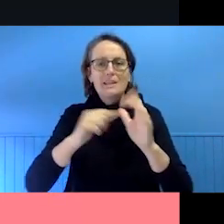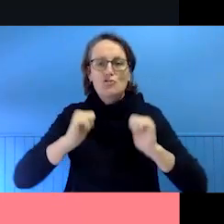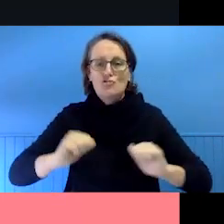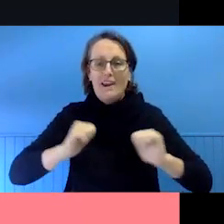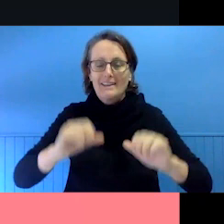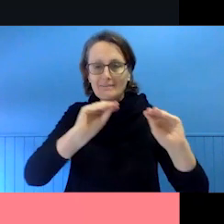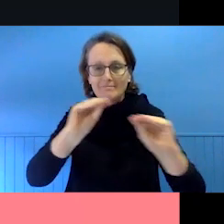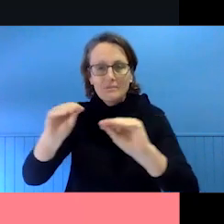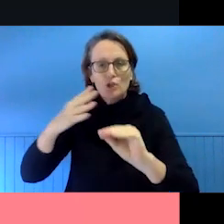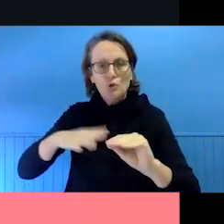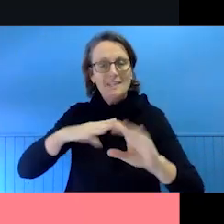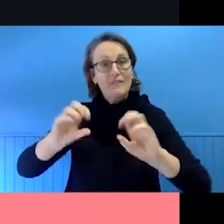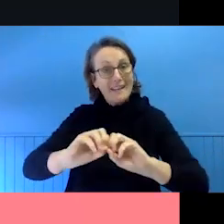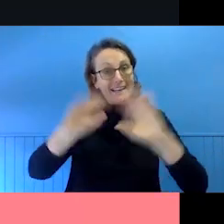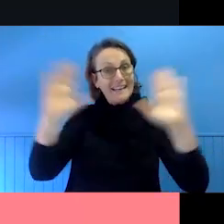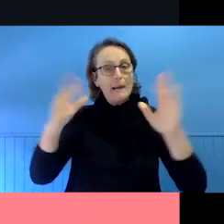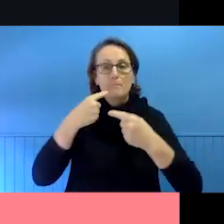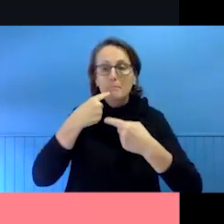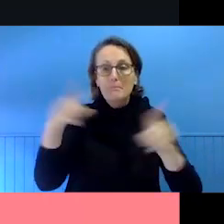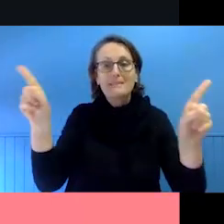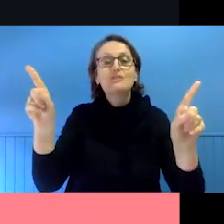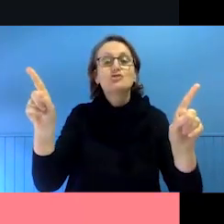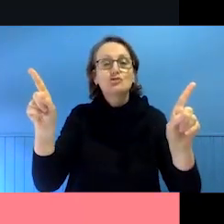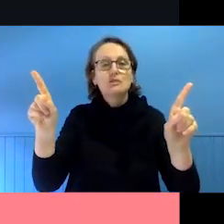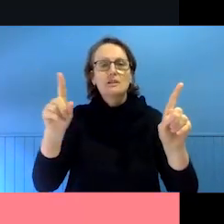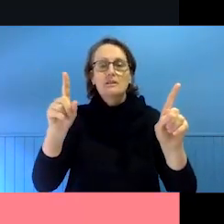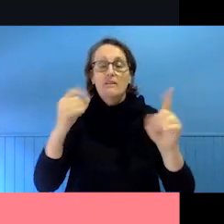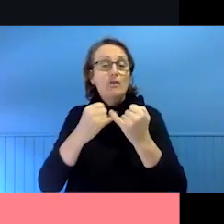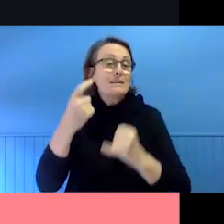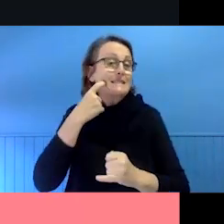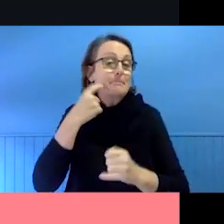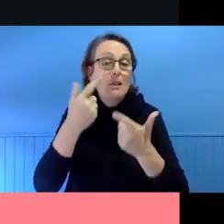and precise, with really simple language that anyone can understand.